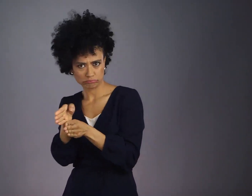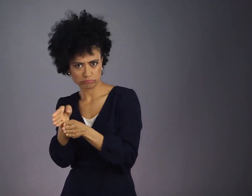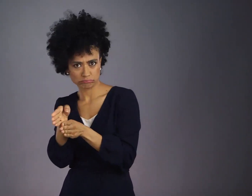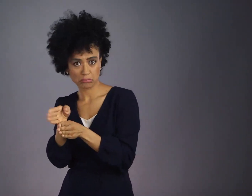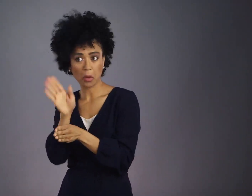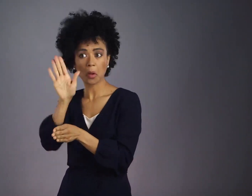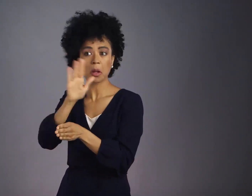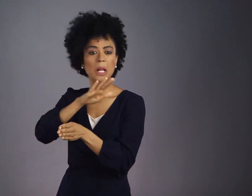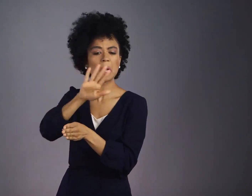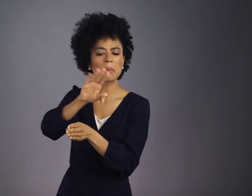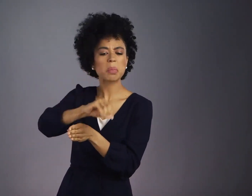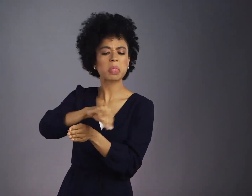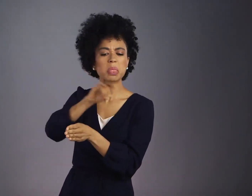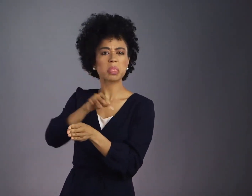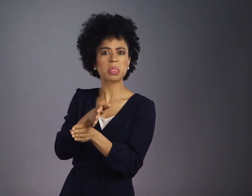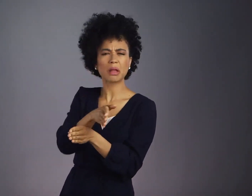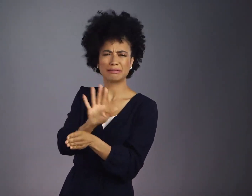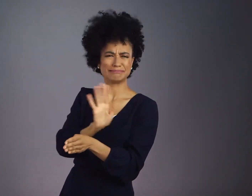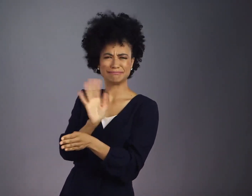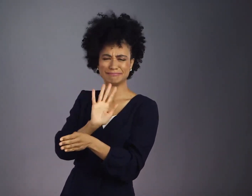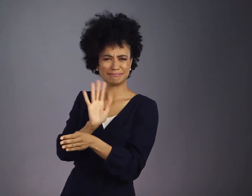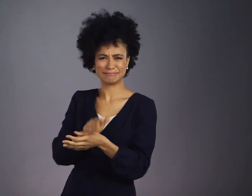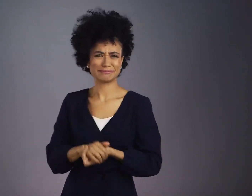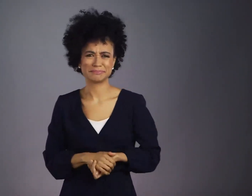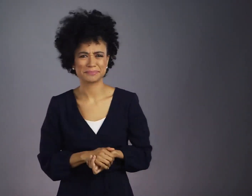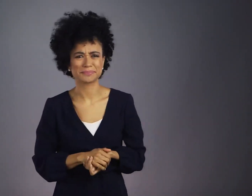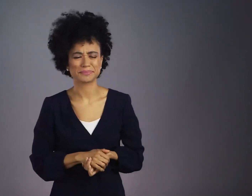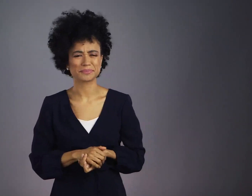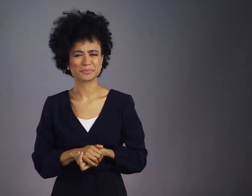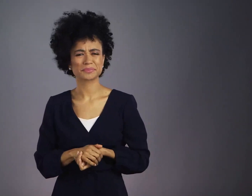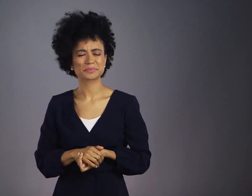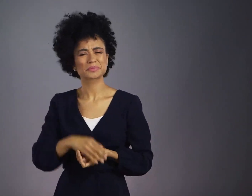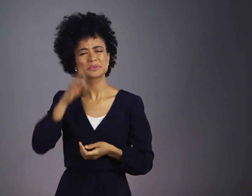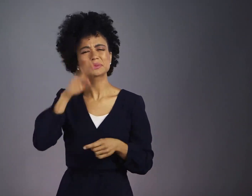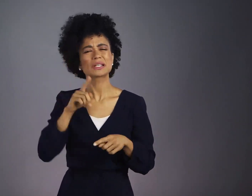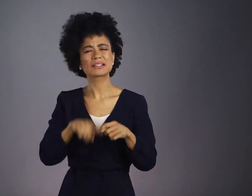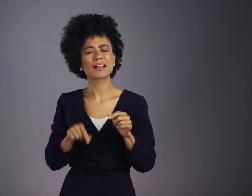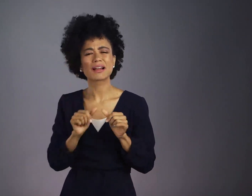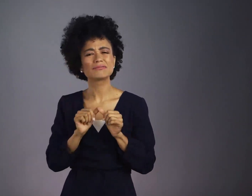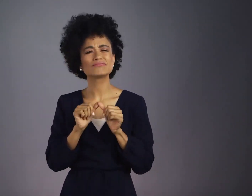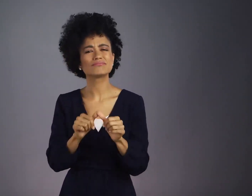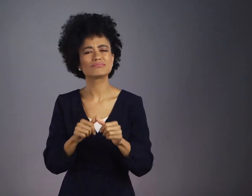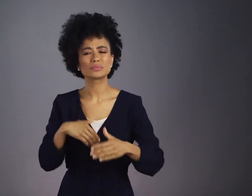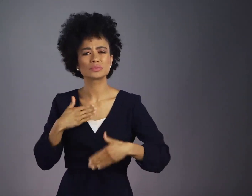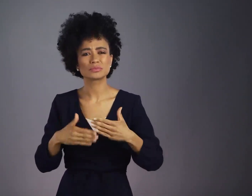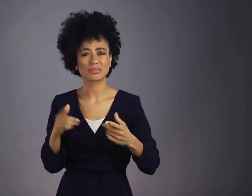can be accomplished until we do so, never trying to tell him what he should do.